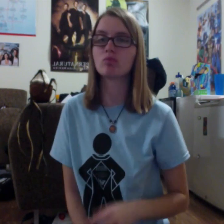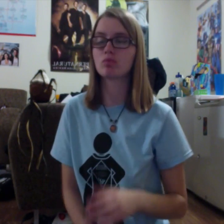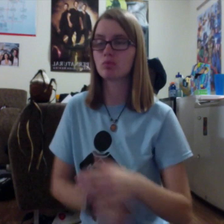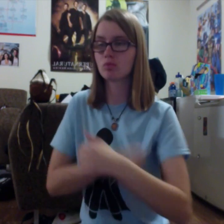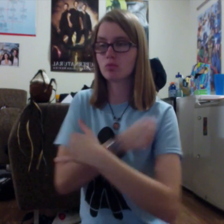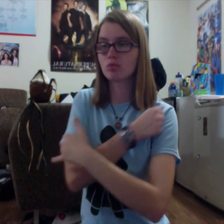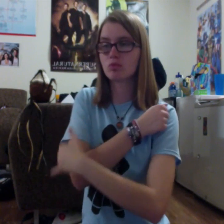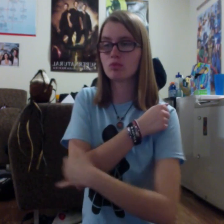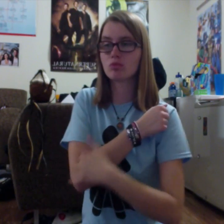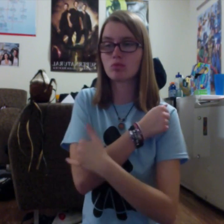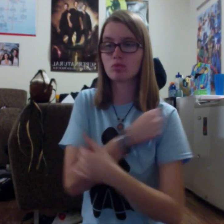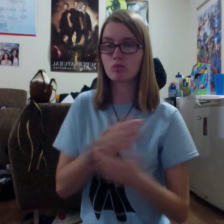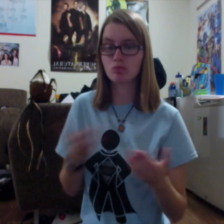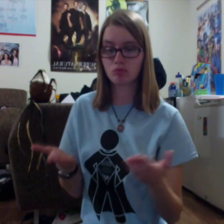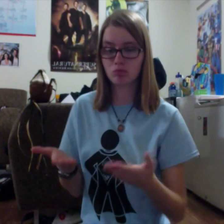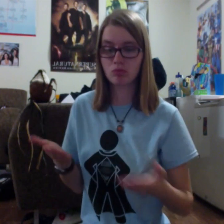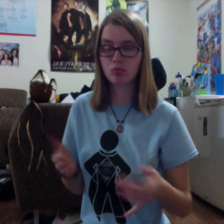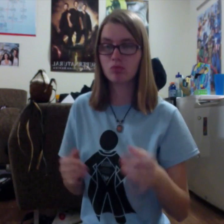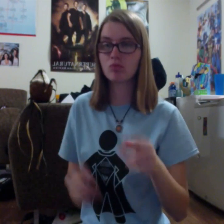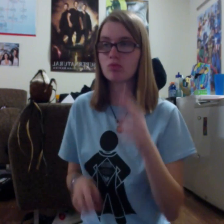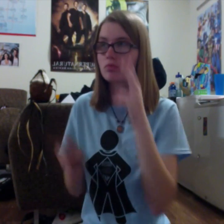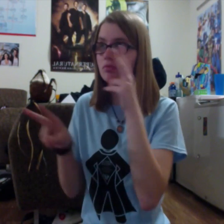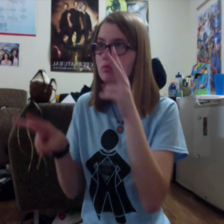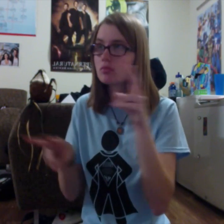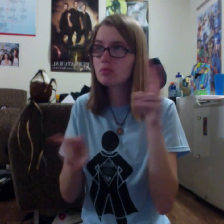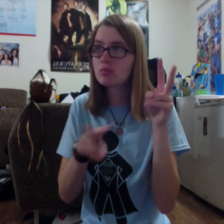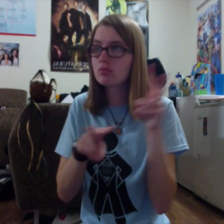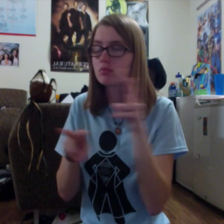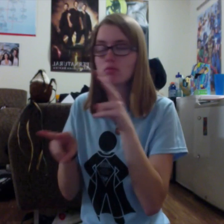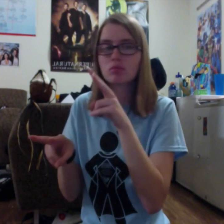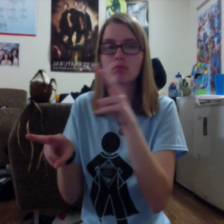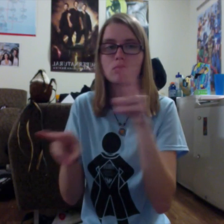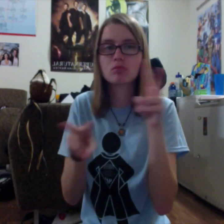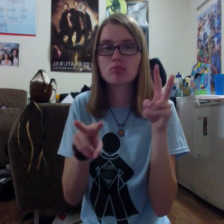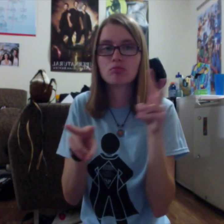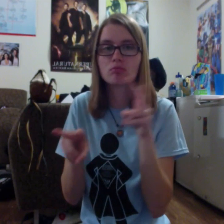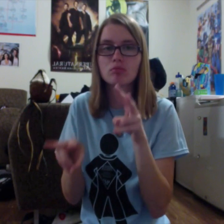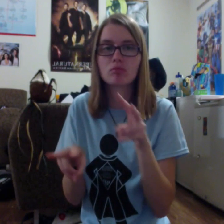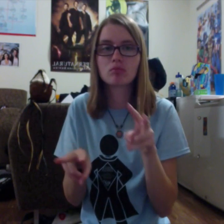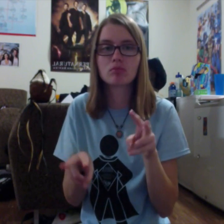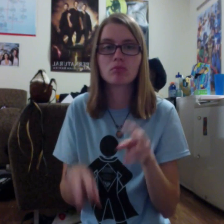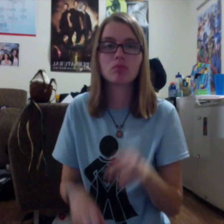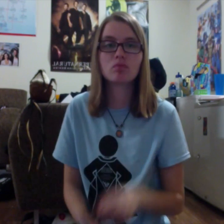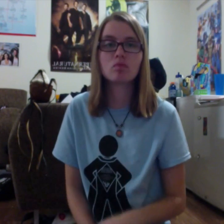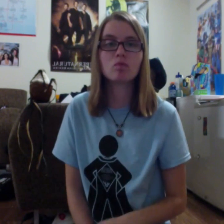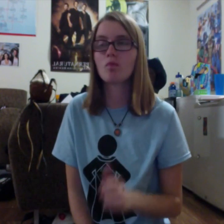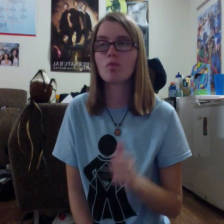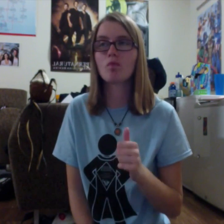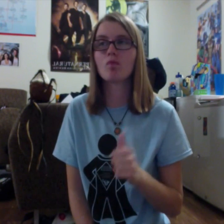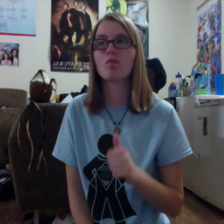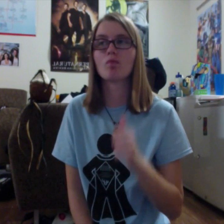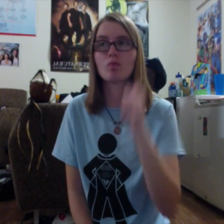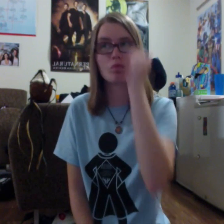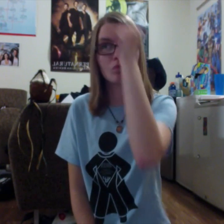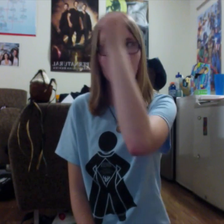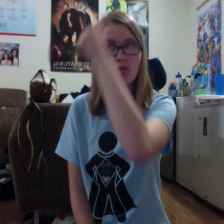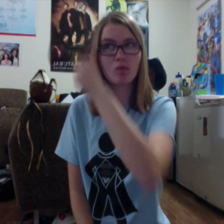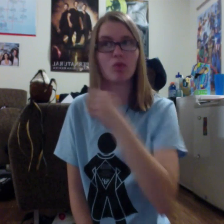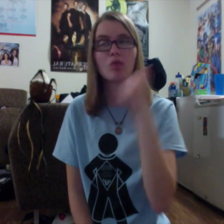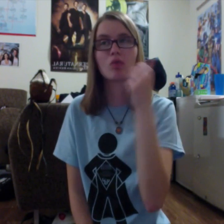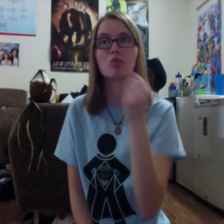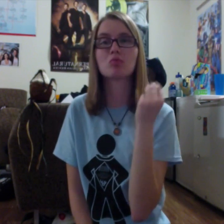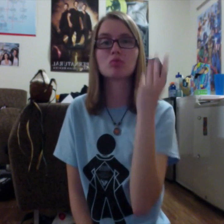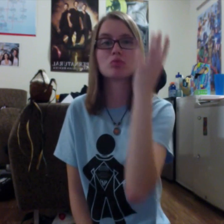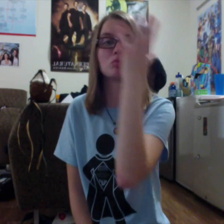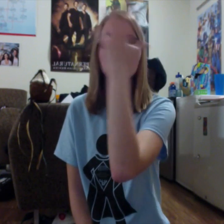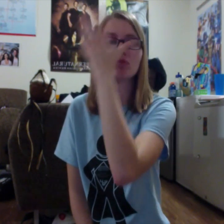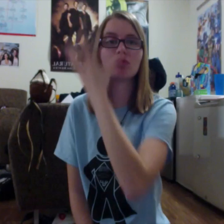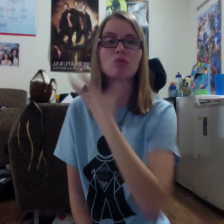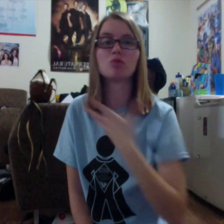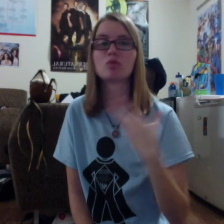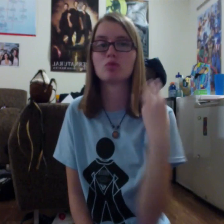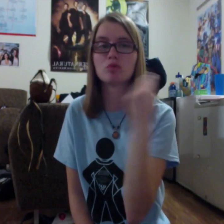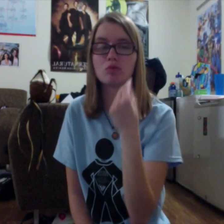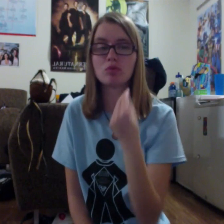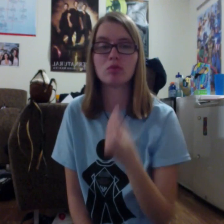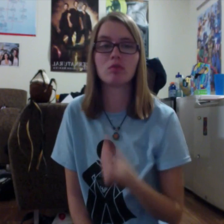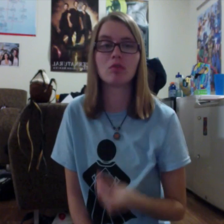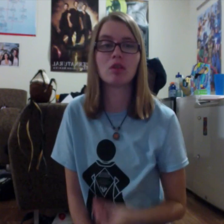You've looked all around our country and seen Ethiopia's beauty.